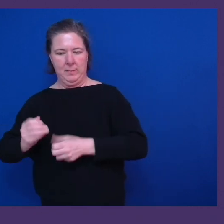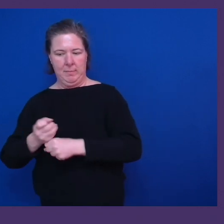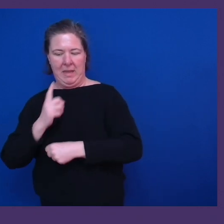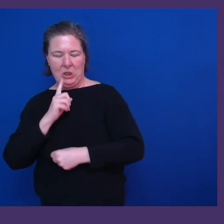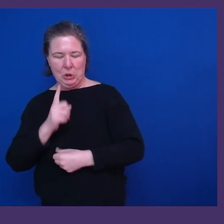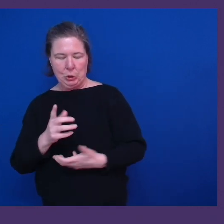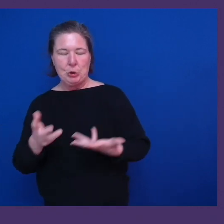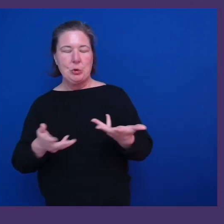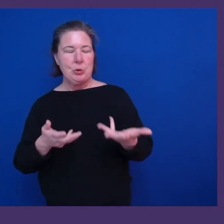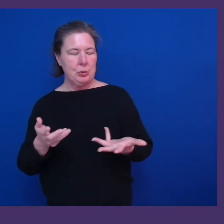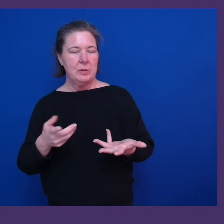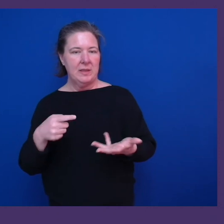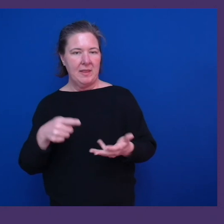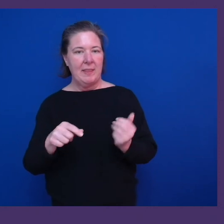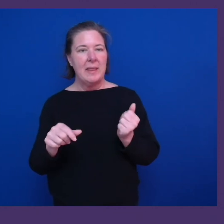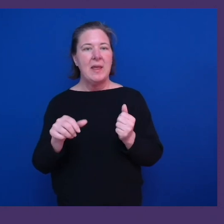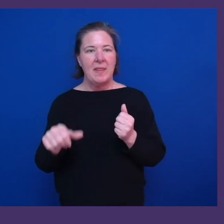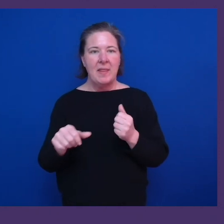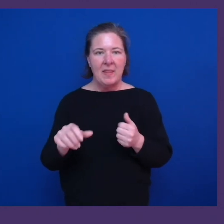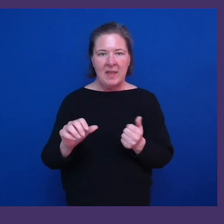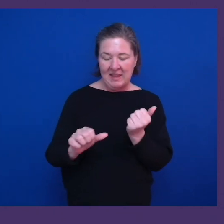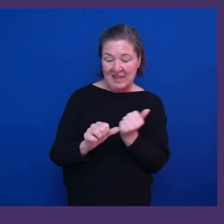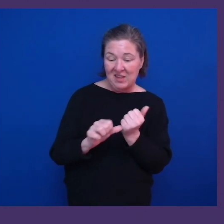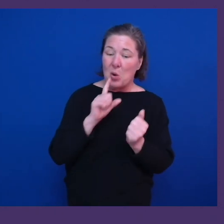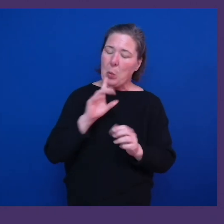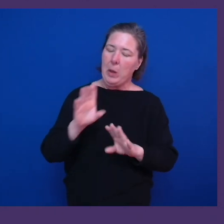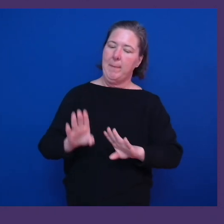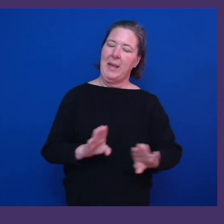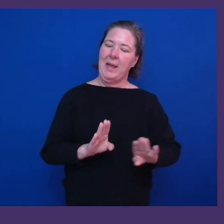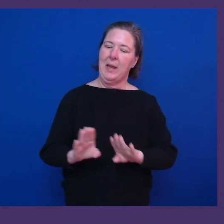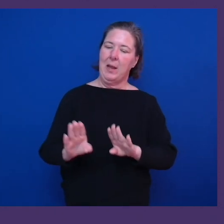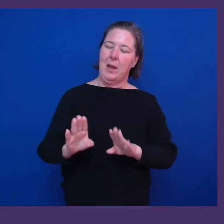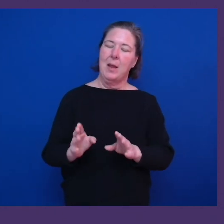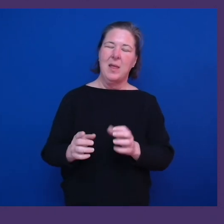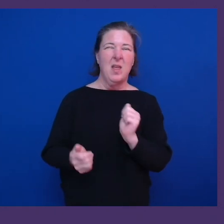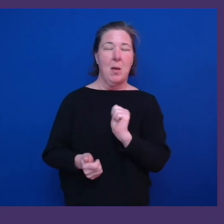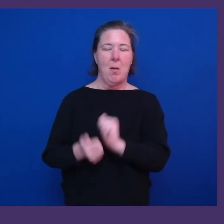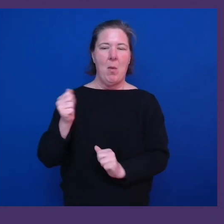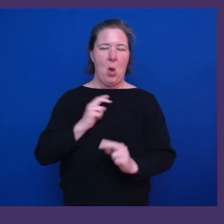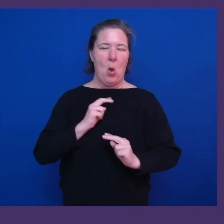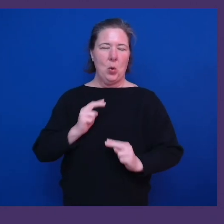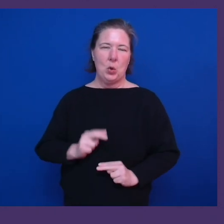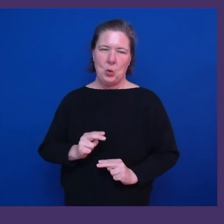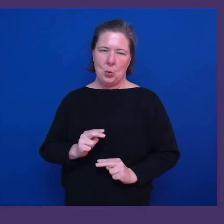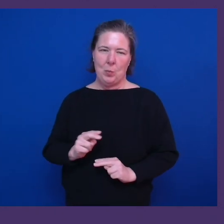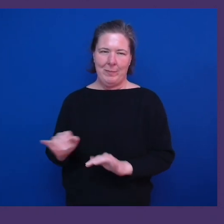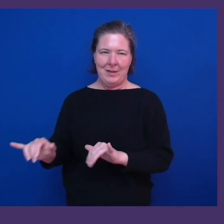in the most human-like way that AI can, while still maintaining,